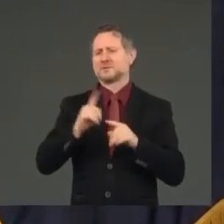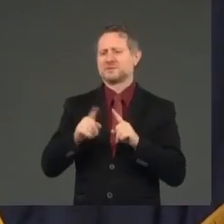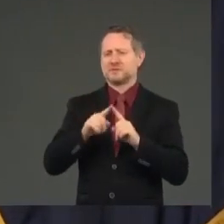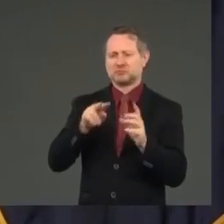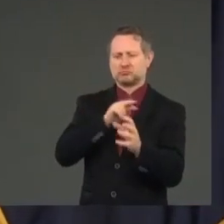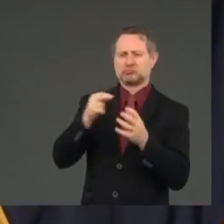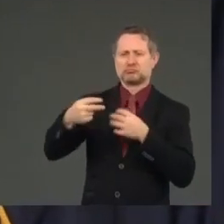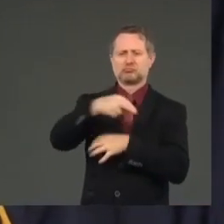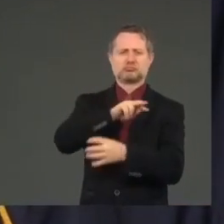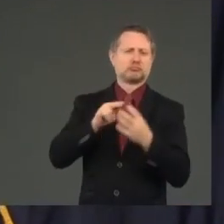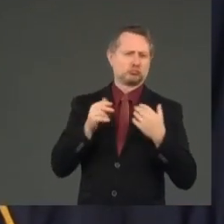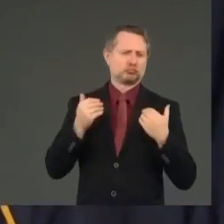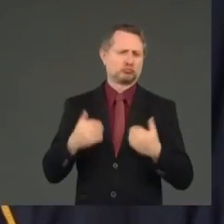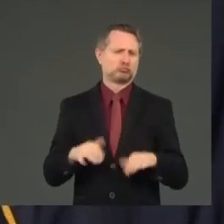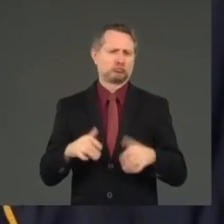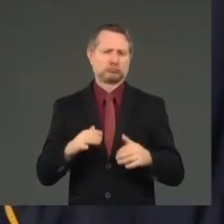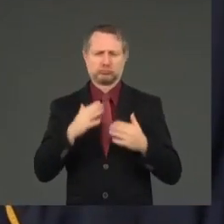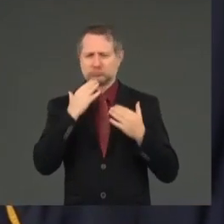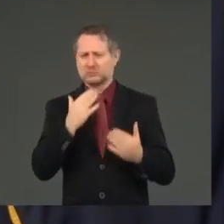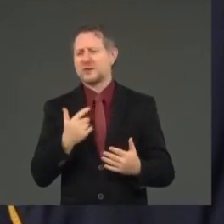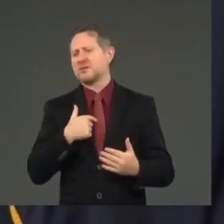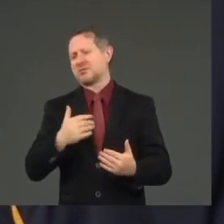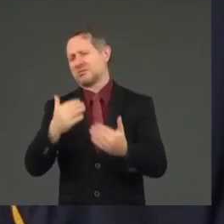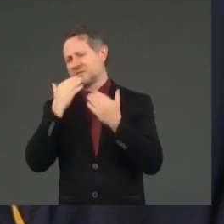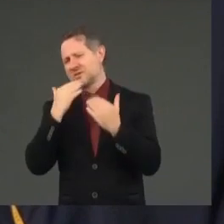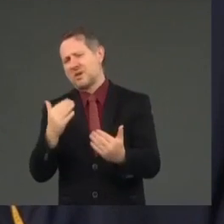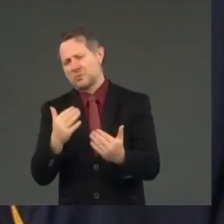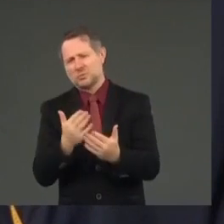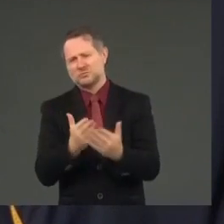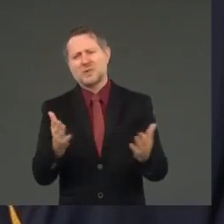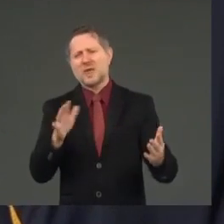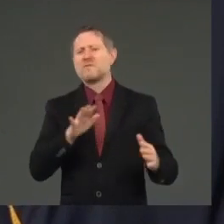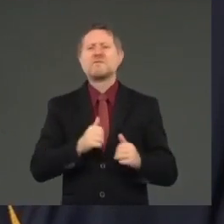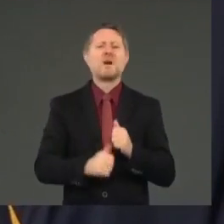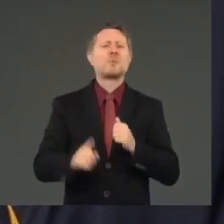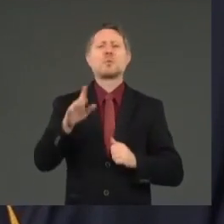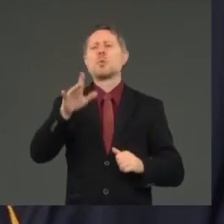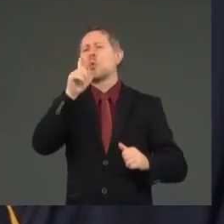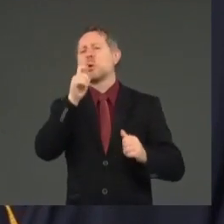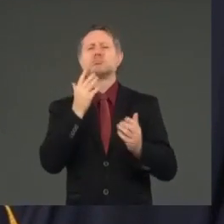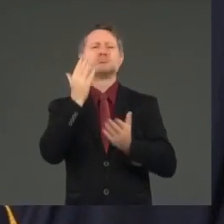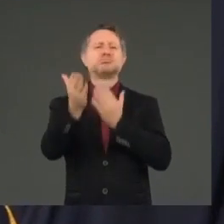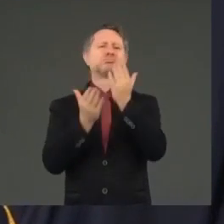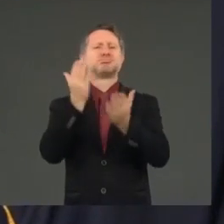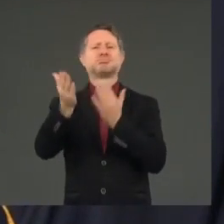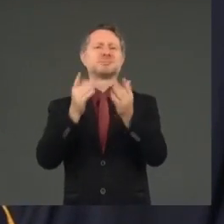LOOK AT. AND THEY'RE REALLY CREATIVE, AND THEY HAVE DIFFERENT VOICES FROM